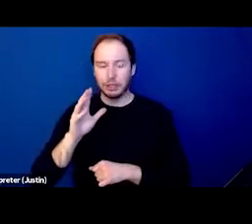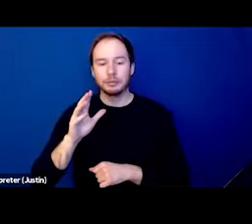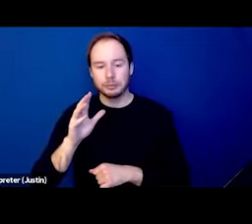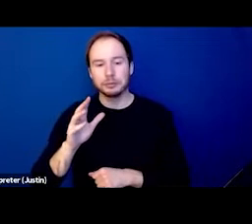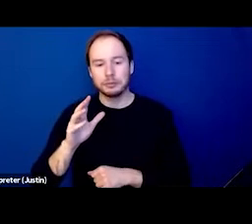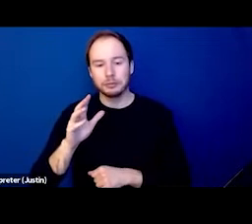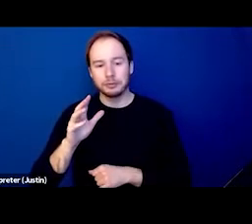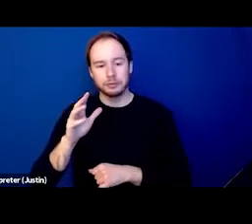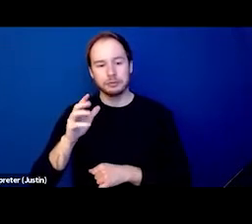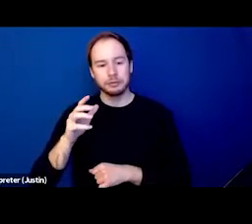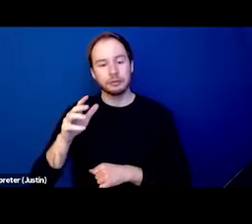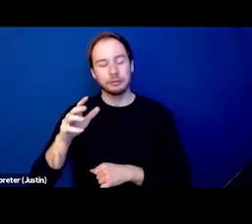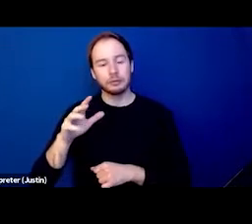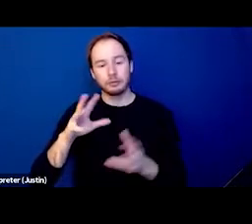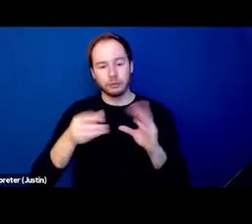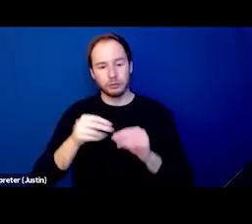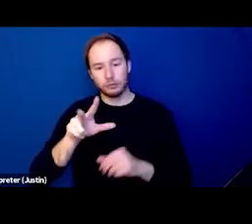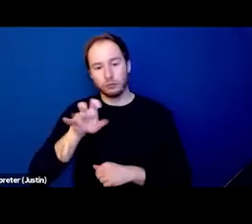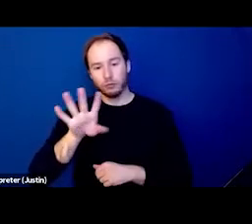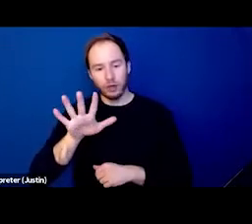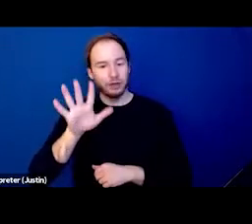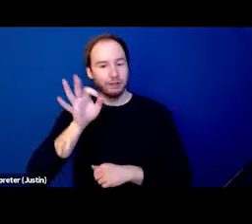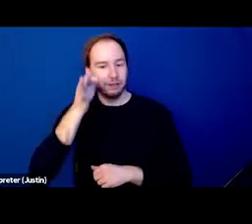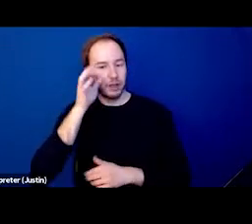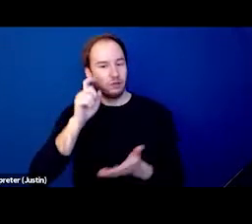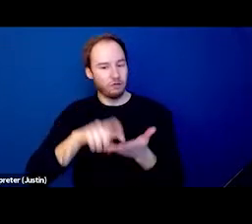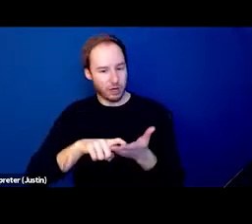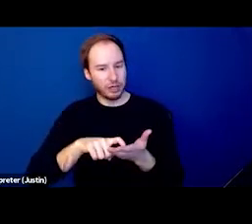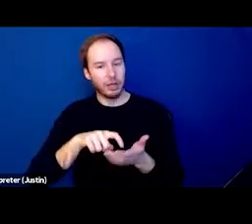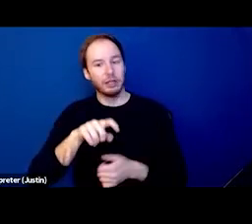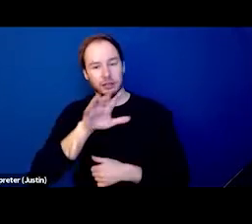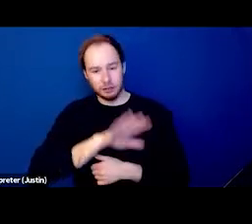There are 345 federally recognized nations across 35 states,